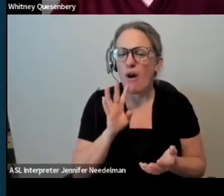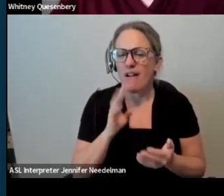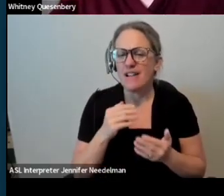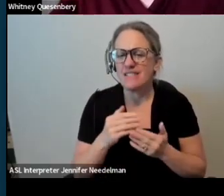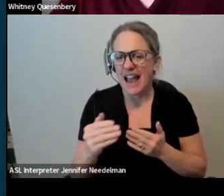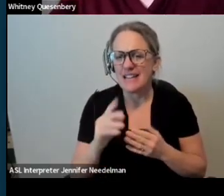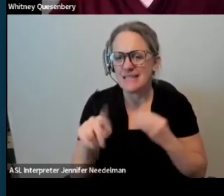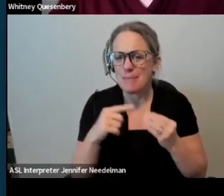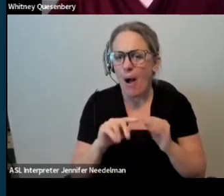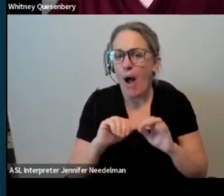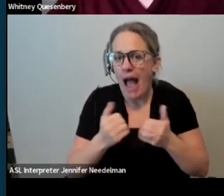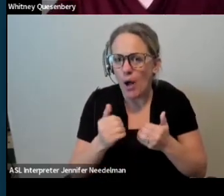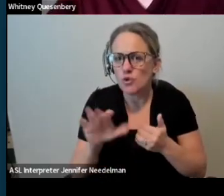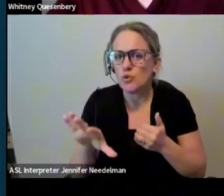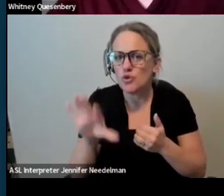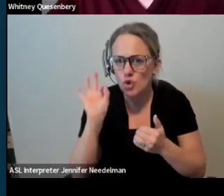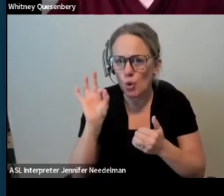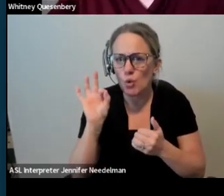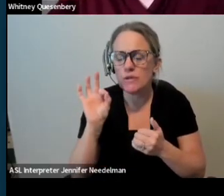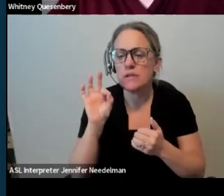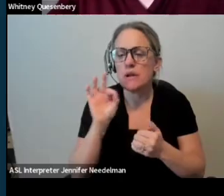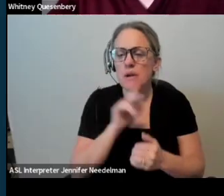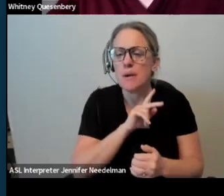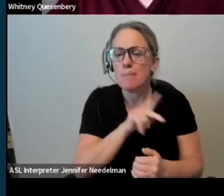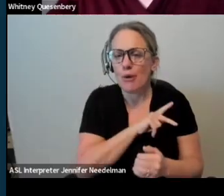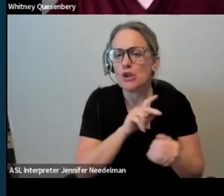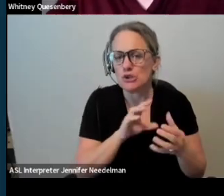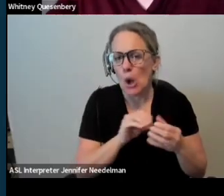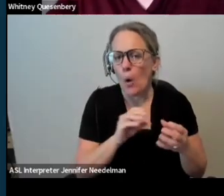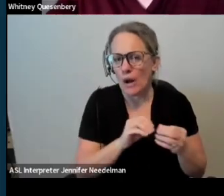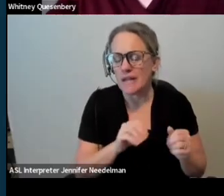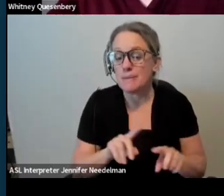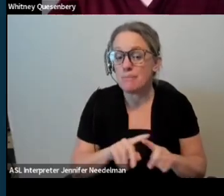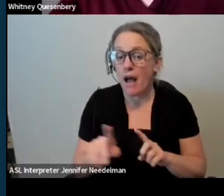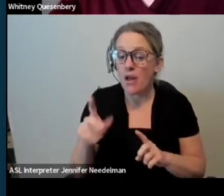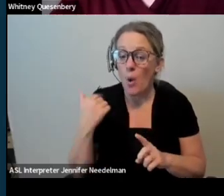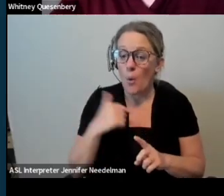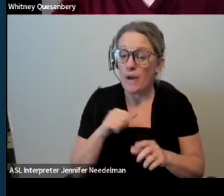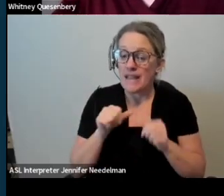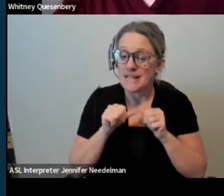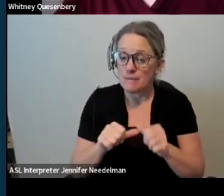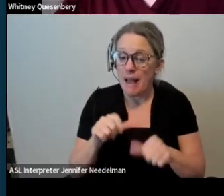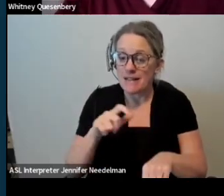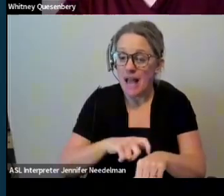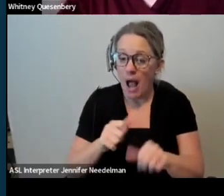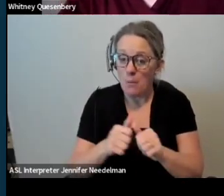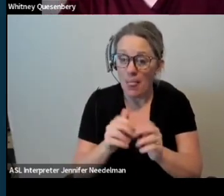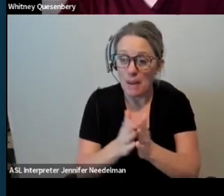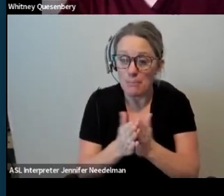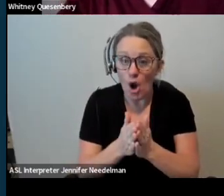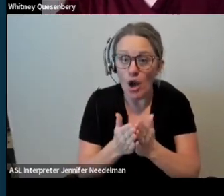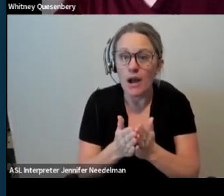But this is why we spend some time with the book actually vetting it with people who were and